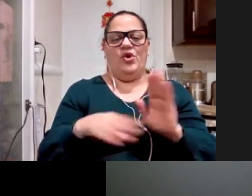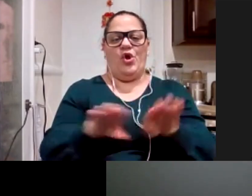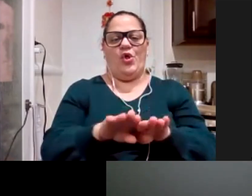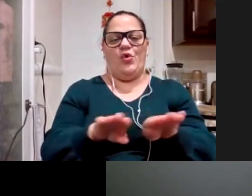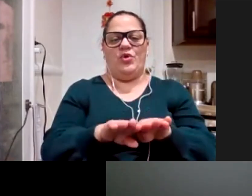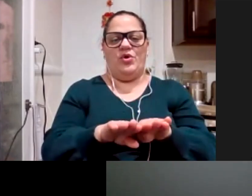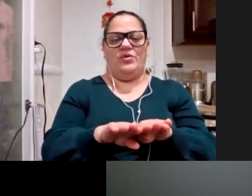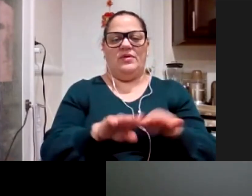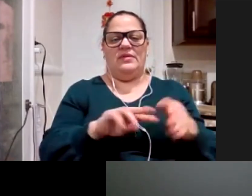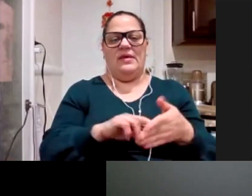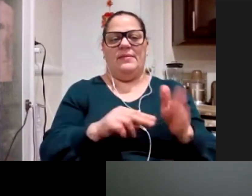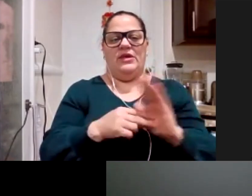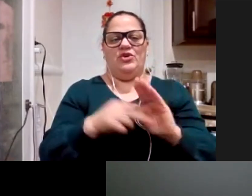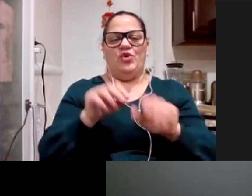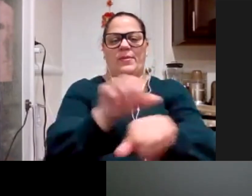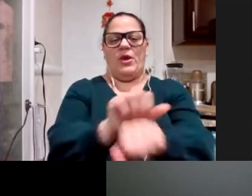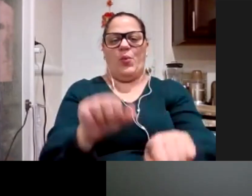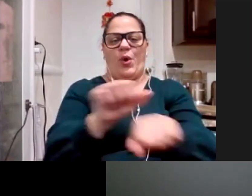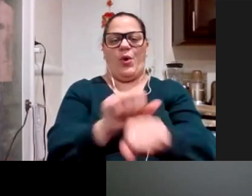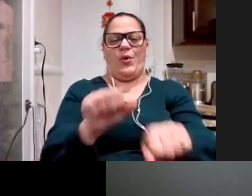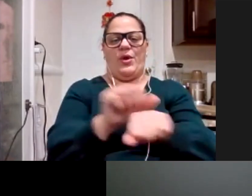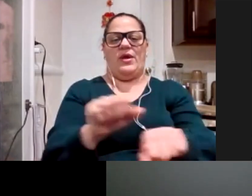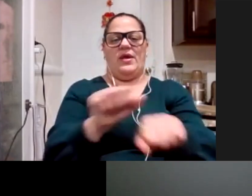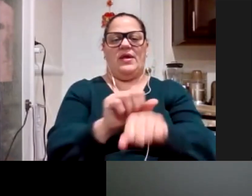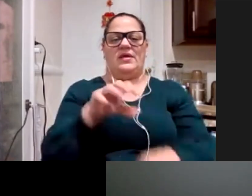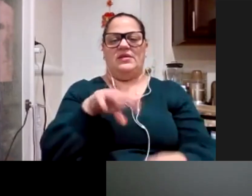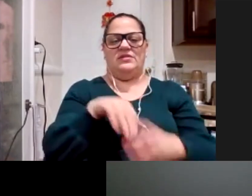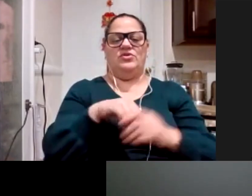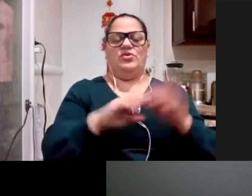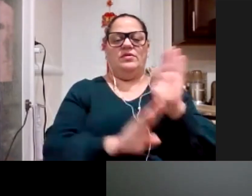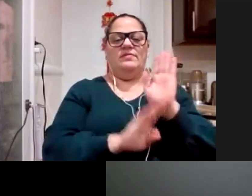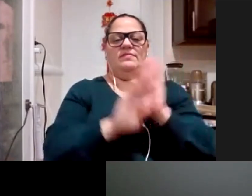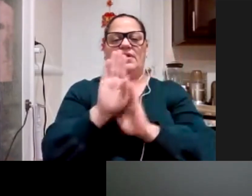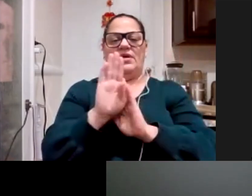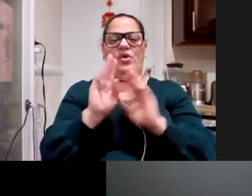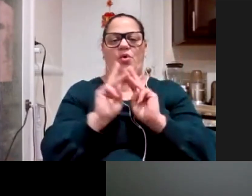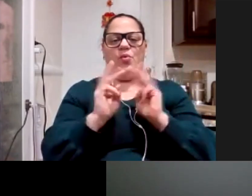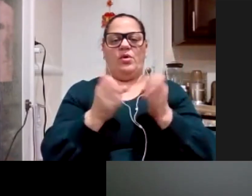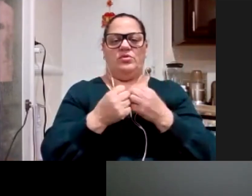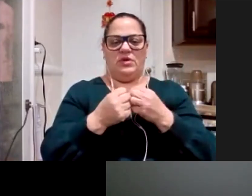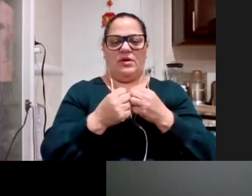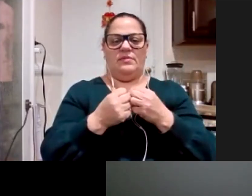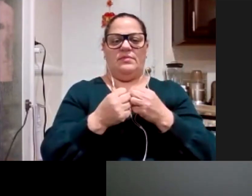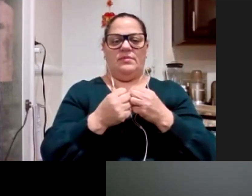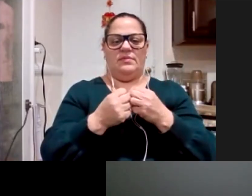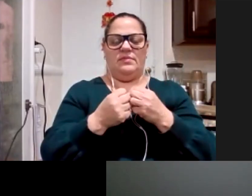You all are going to be perhaps doing internal development, offering workshops. Um the museum